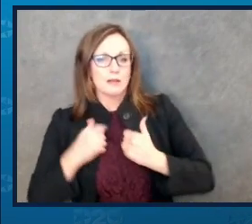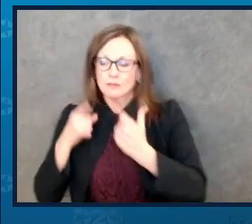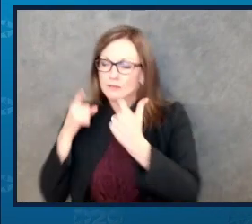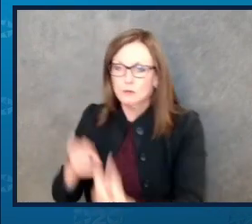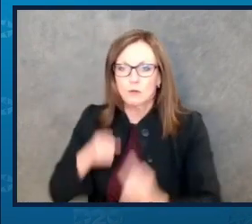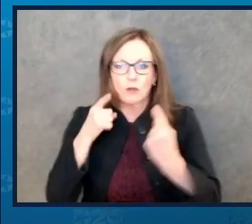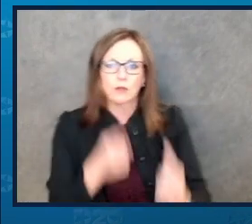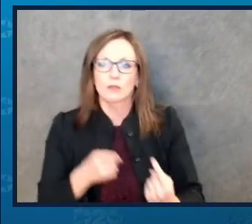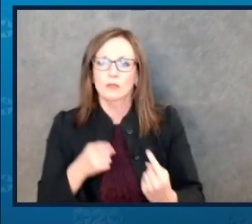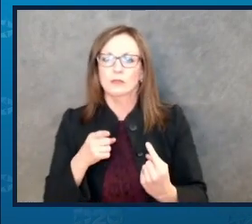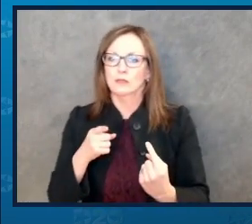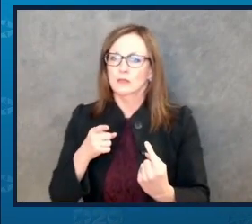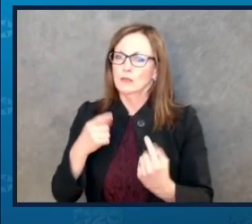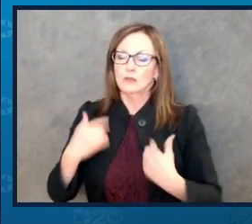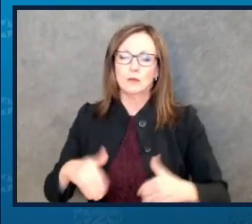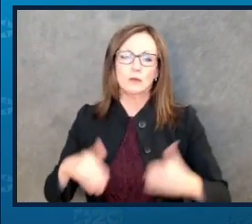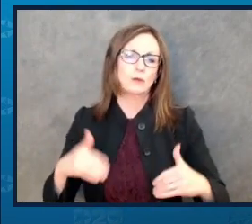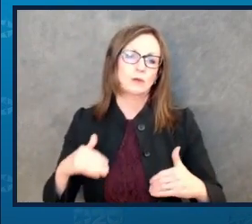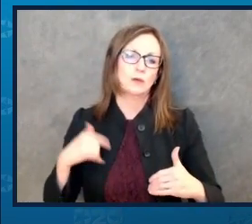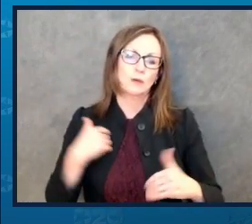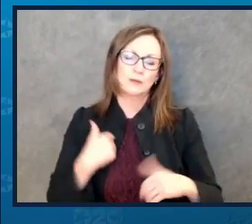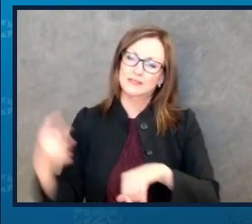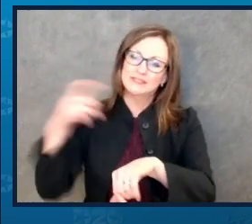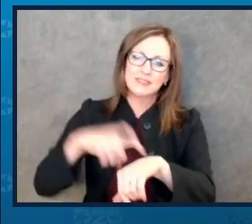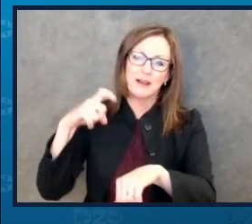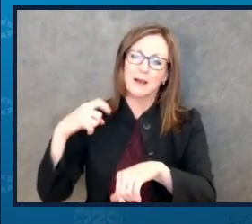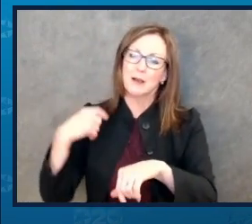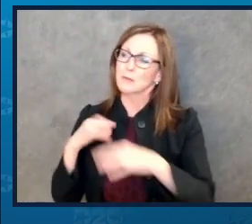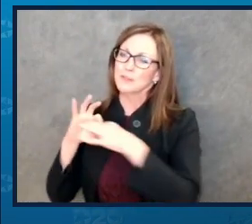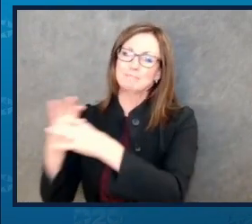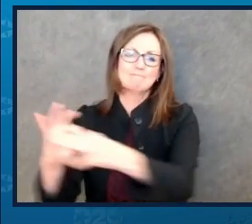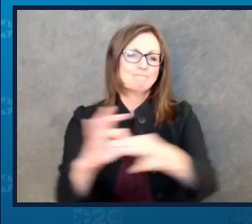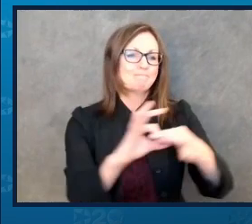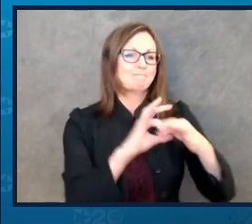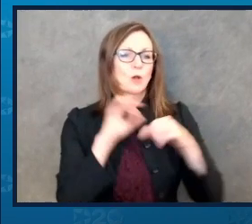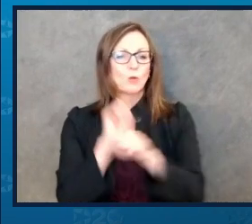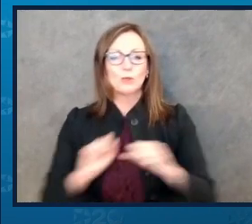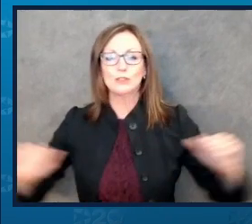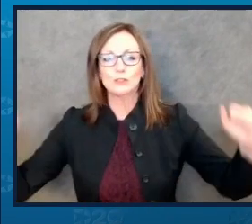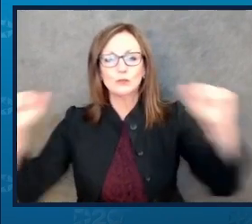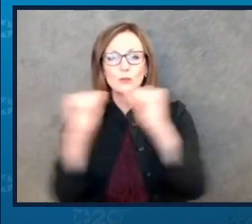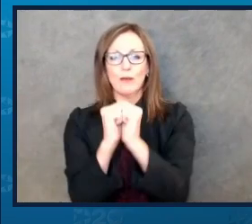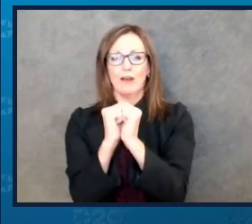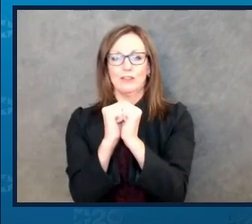ALL OF US TOGETHER.